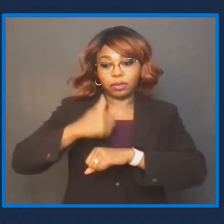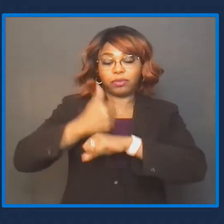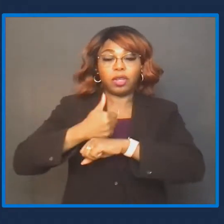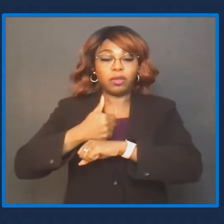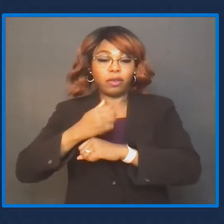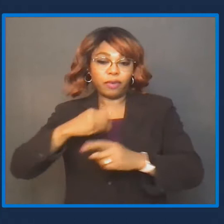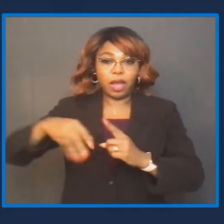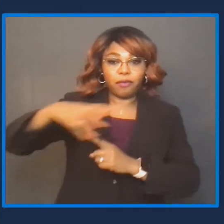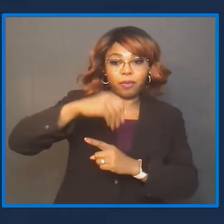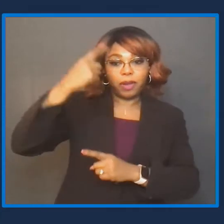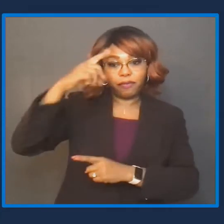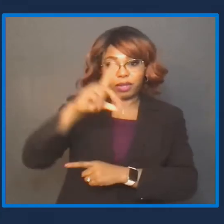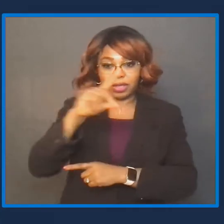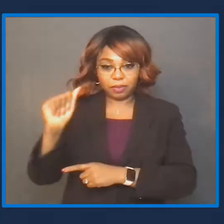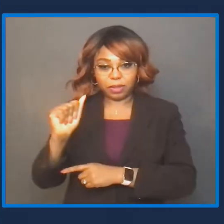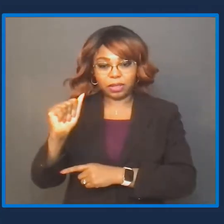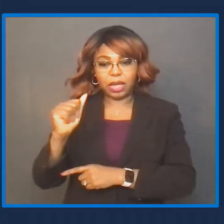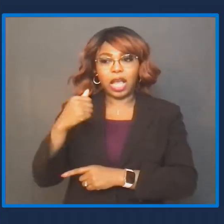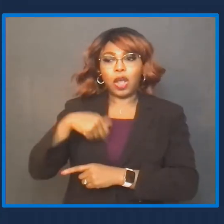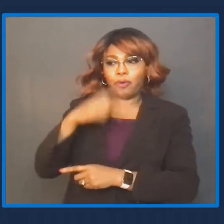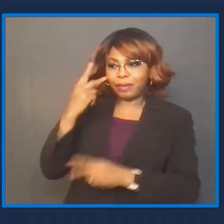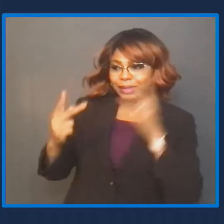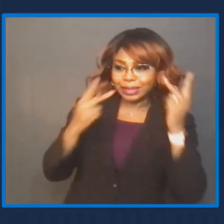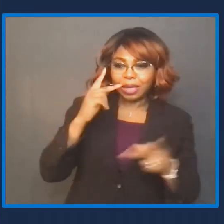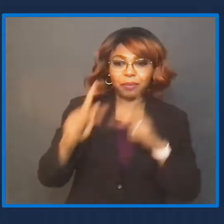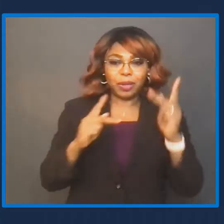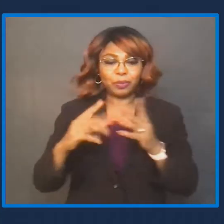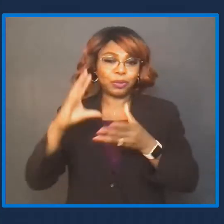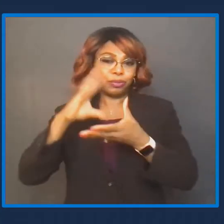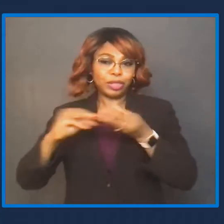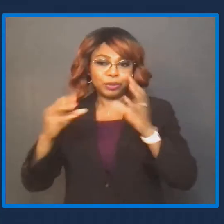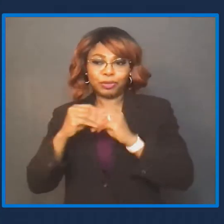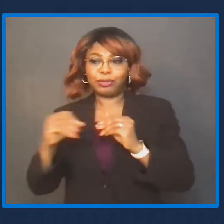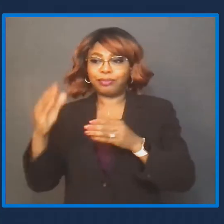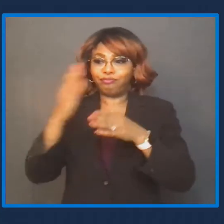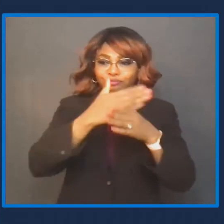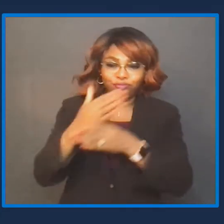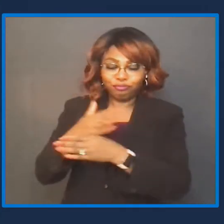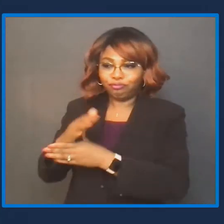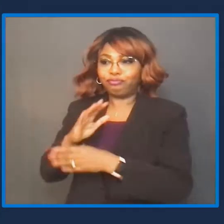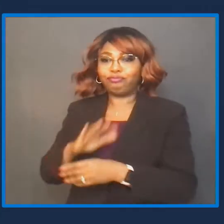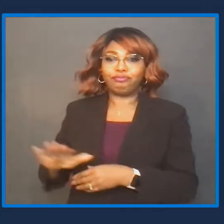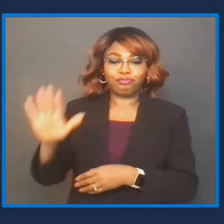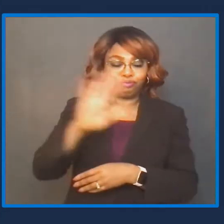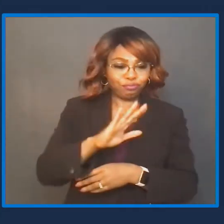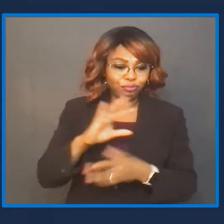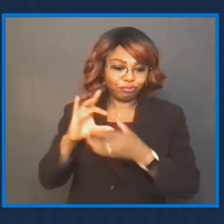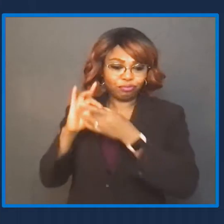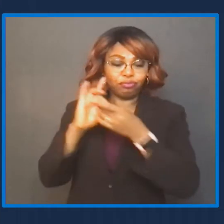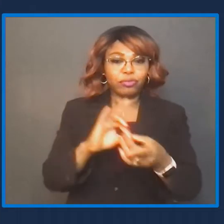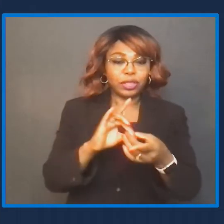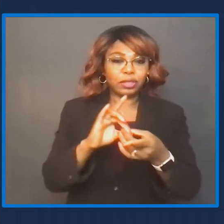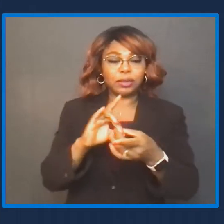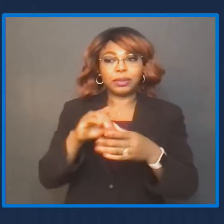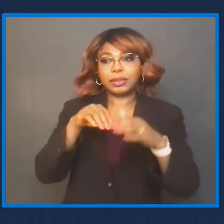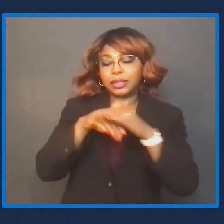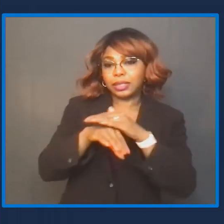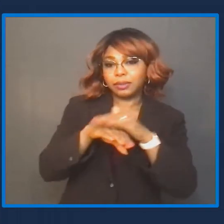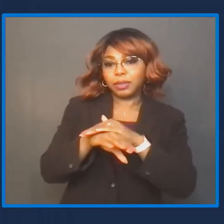And we're seeing people sharing their experiences around inaccessible buildings and